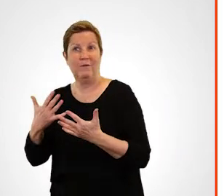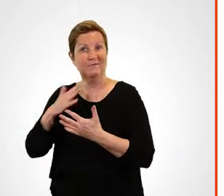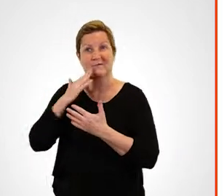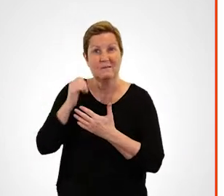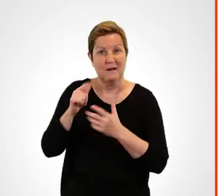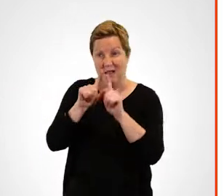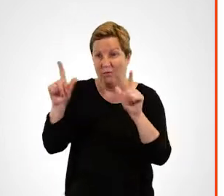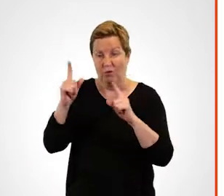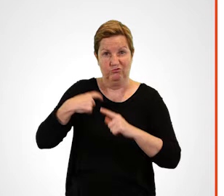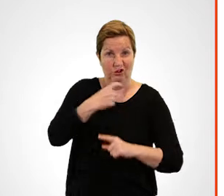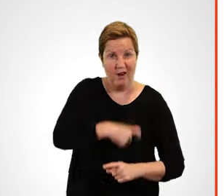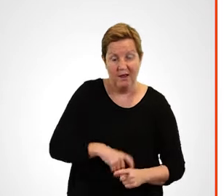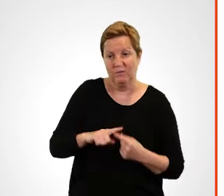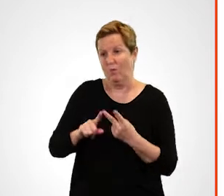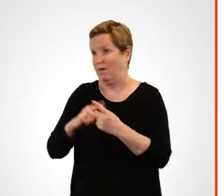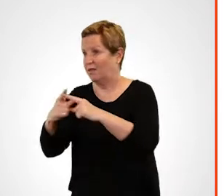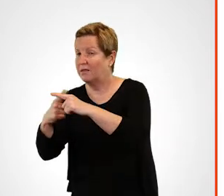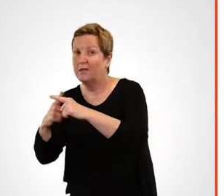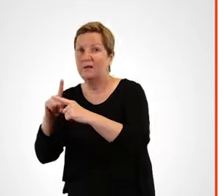whether children are learning Chinese or they're learning English